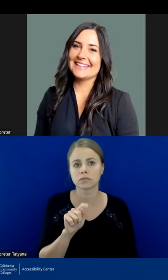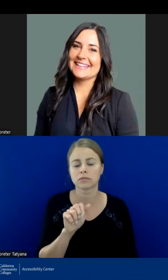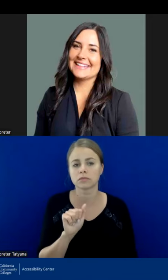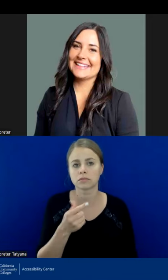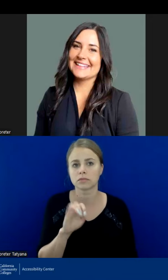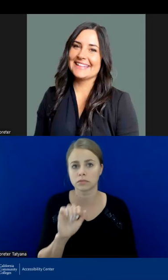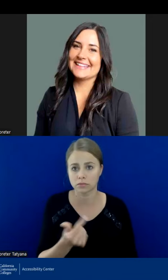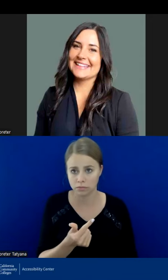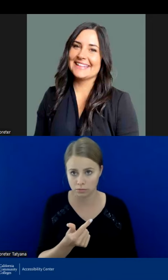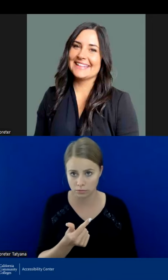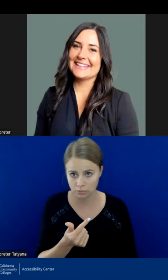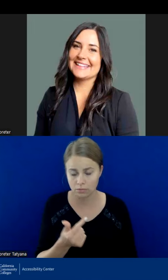Now let me see what do we have in the chat.